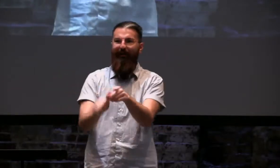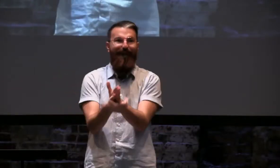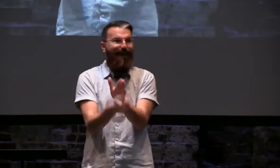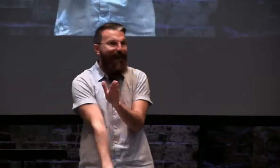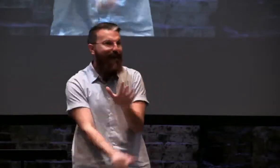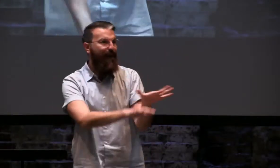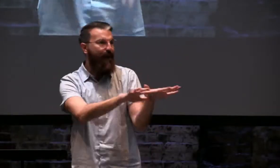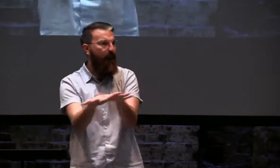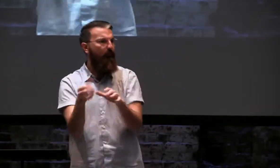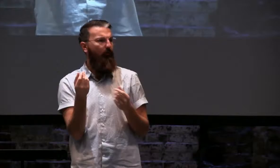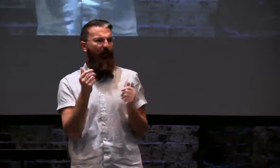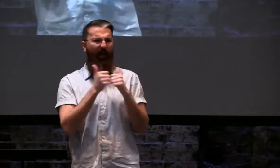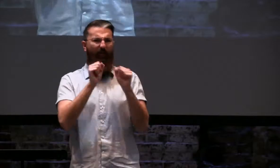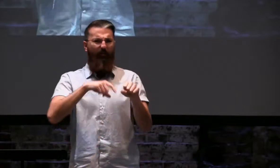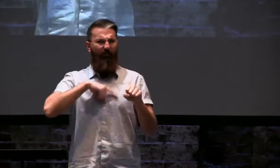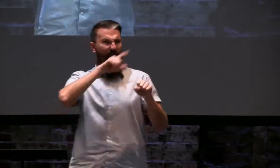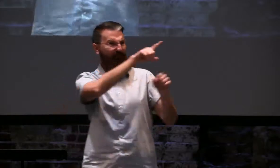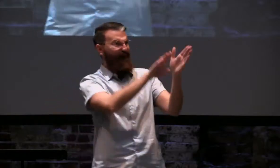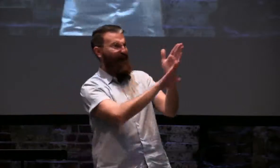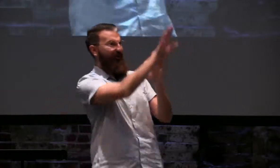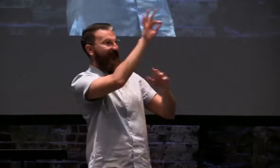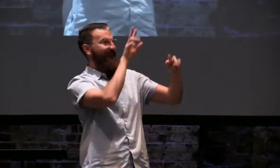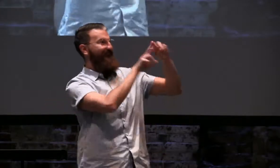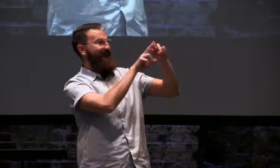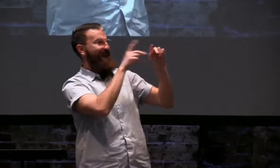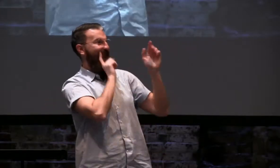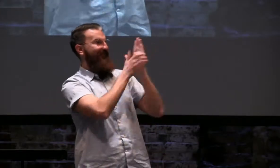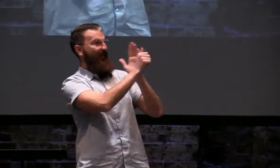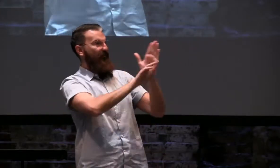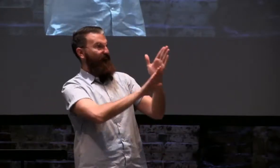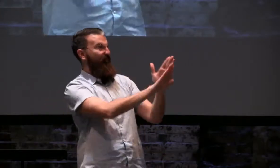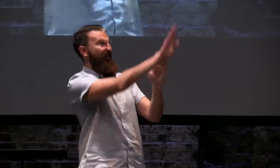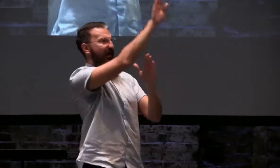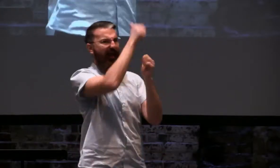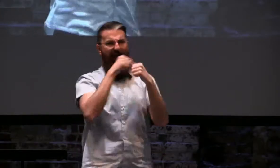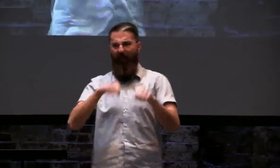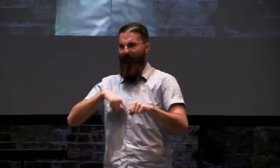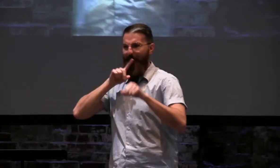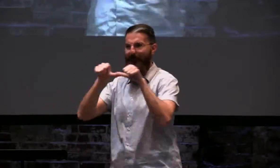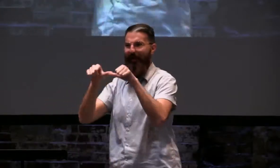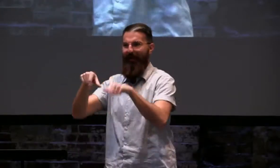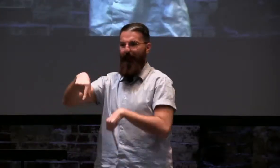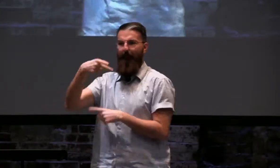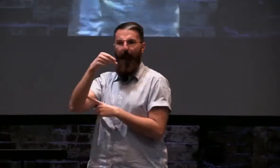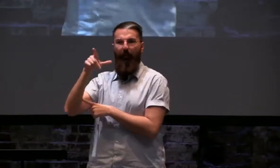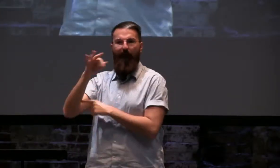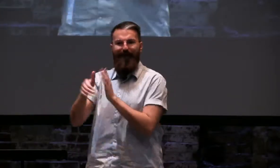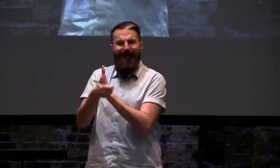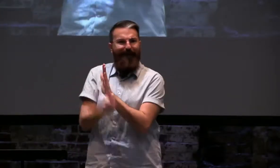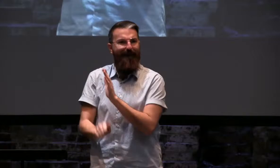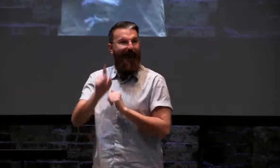to find people to work with. They are individuals who are practitioners, who have the talent and they're ready to emerge.